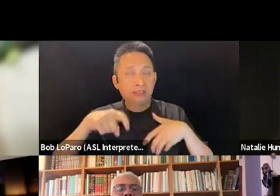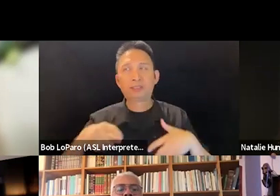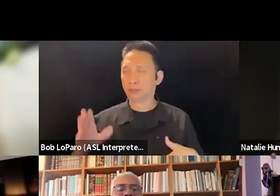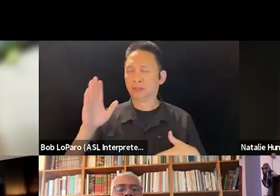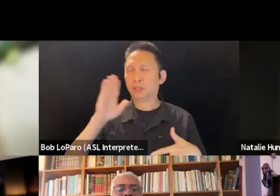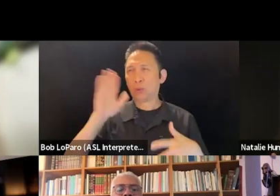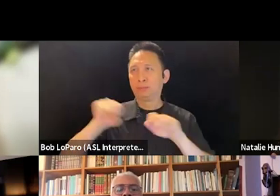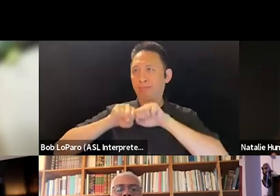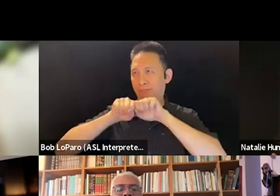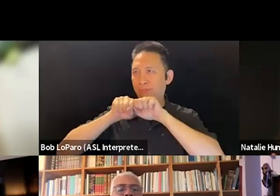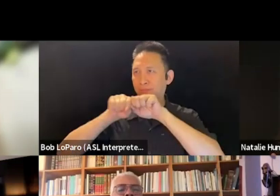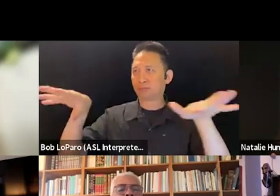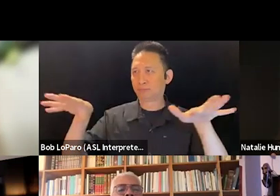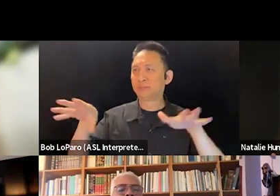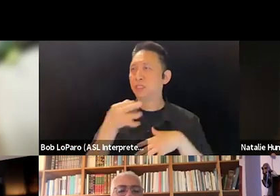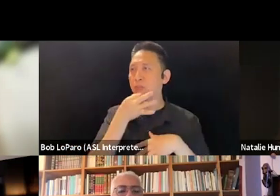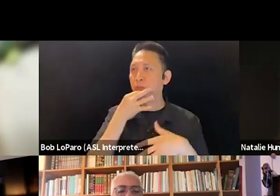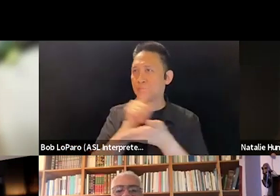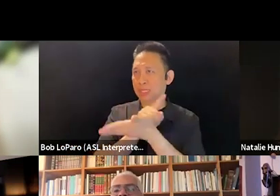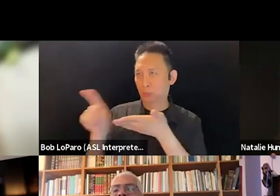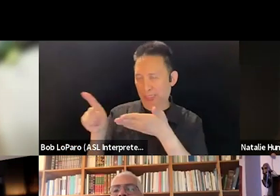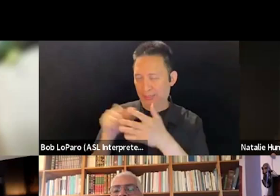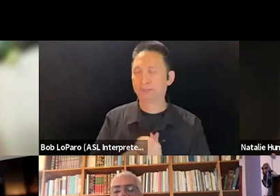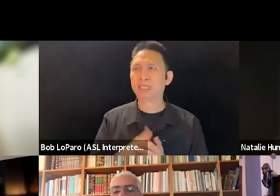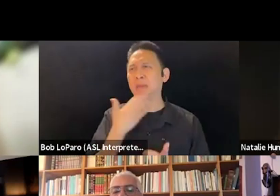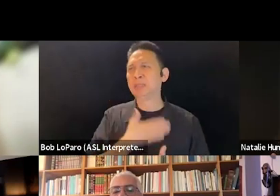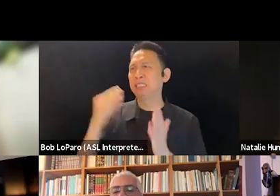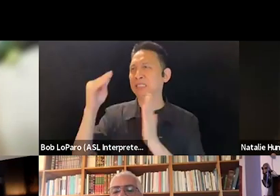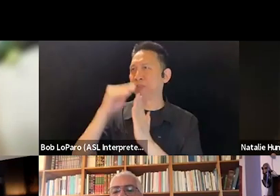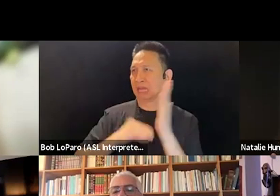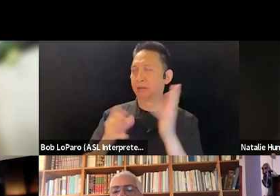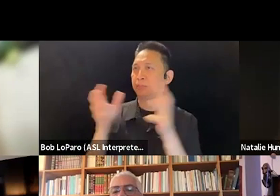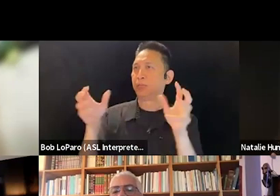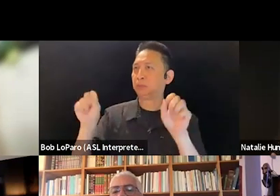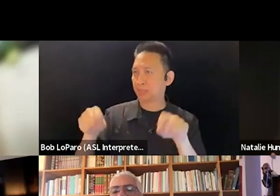sent out to you this week and fill it out as much as your capacity allows.